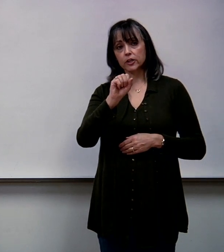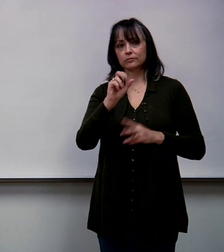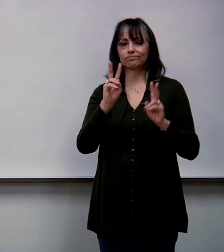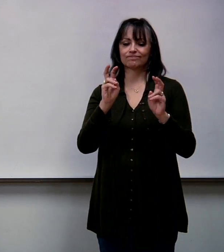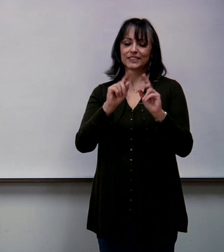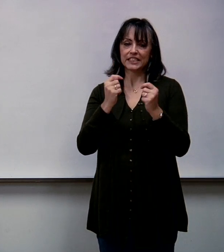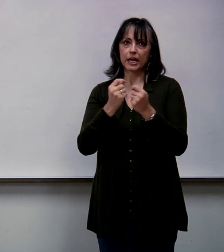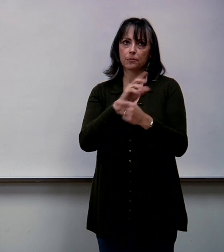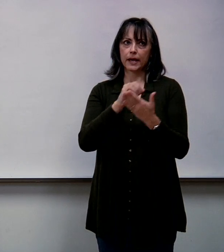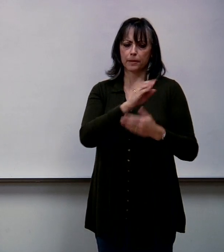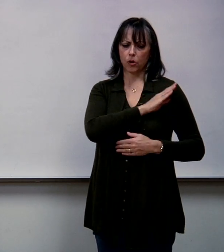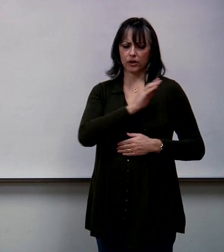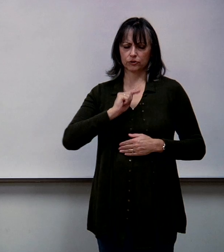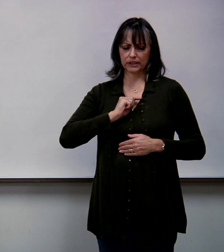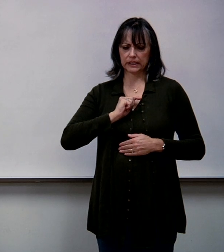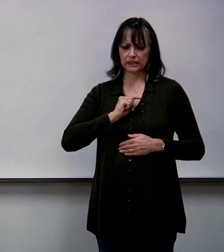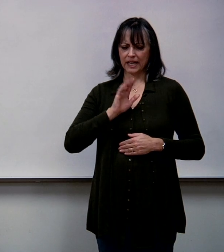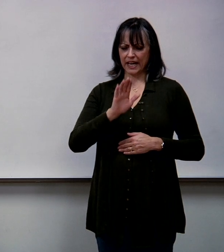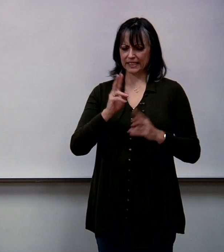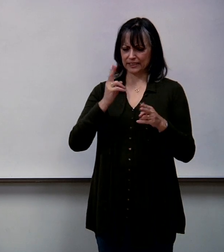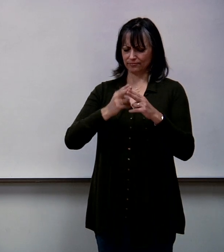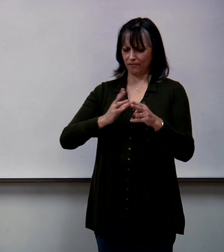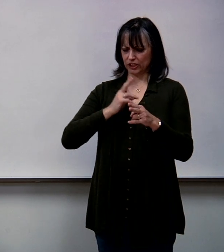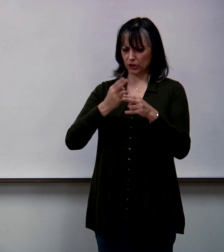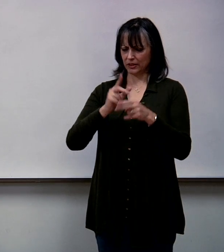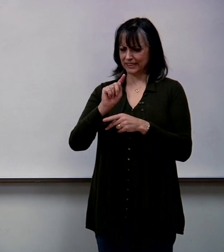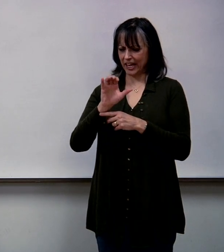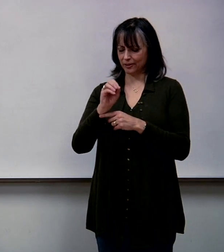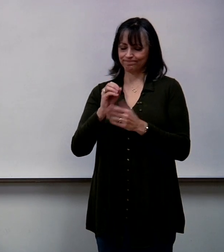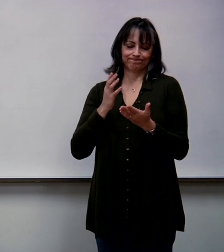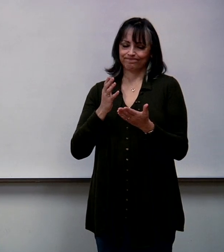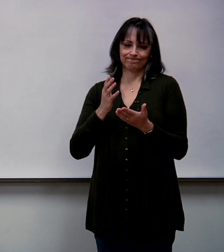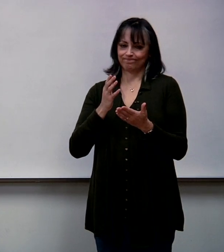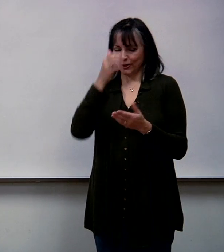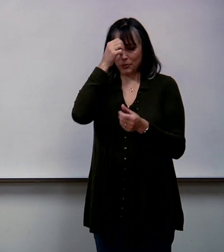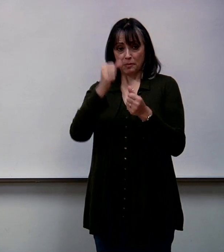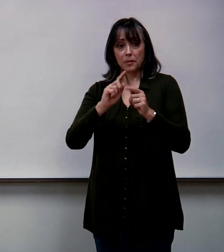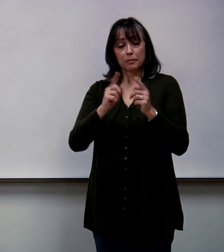I'm forgetting the exact title but it is a very important aspect of meeting with the trustees and talking about exactly